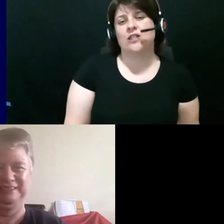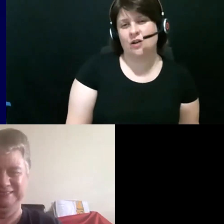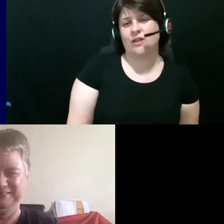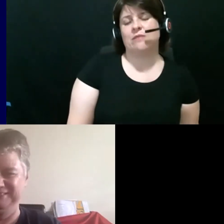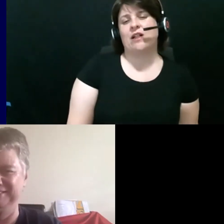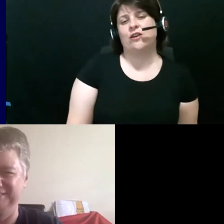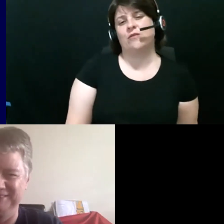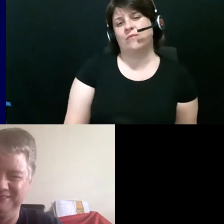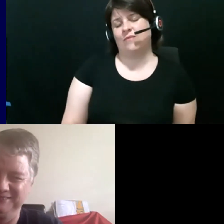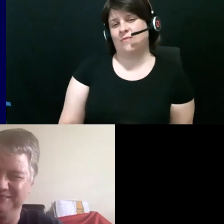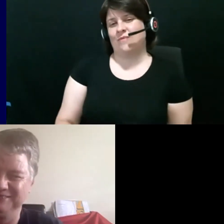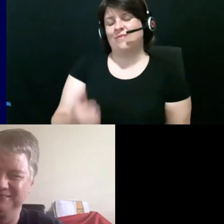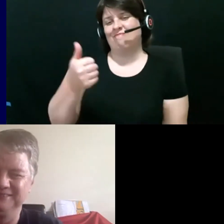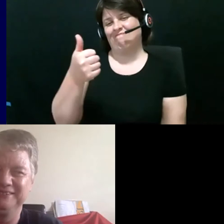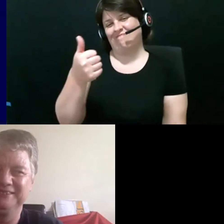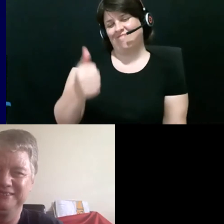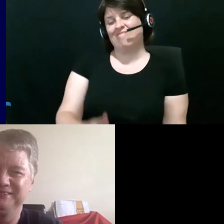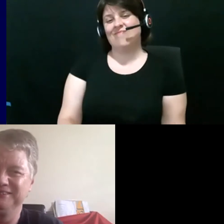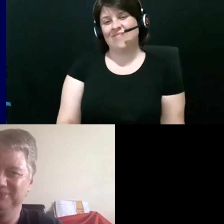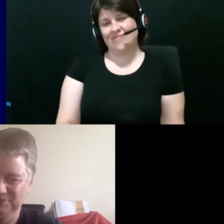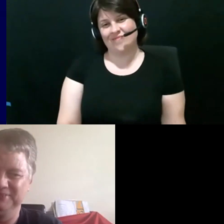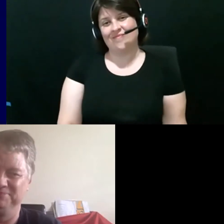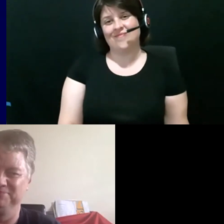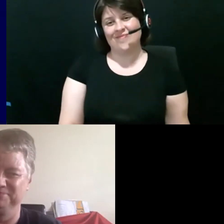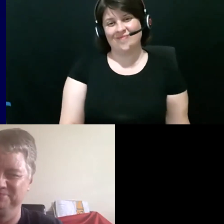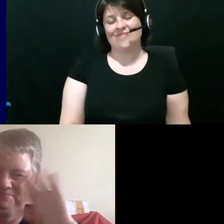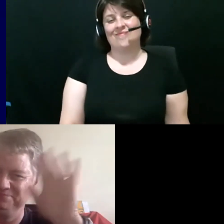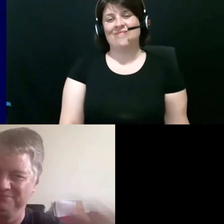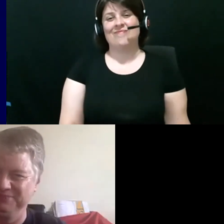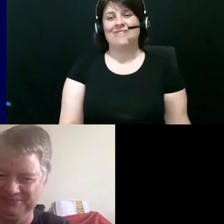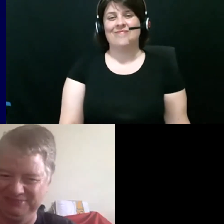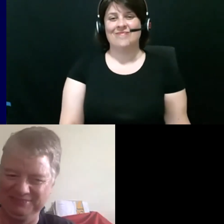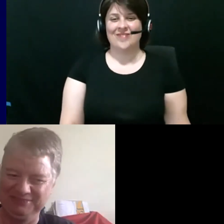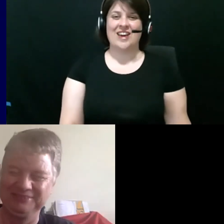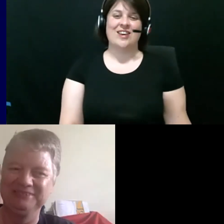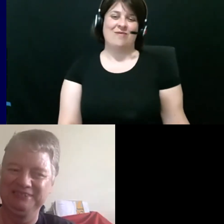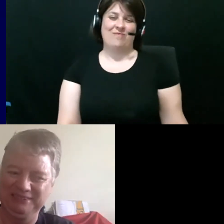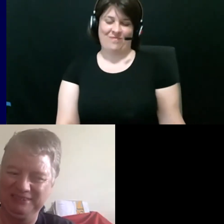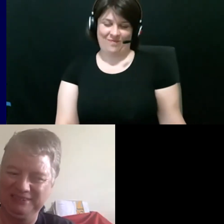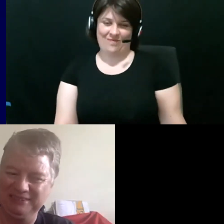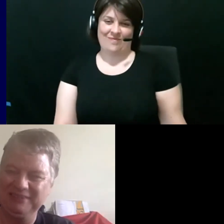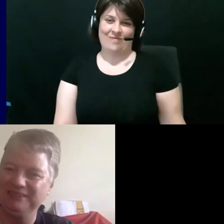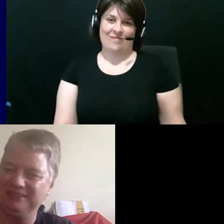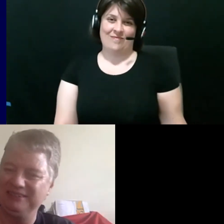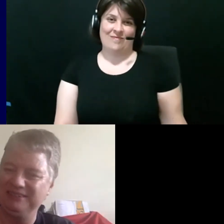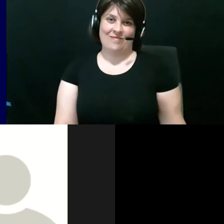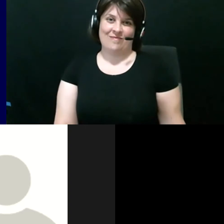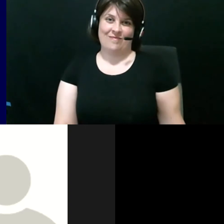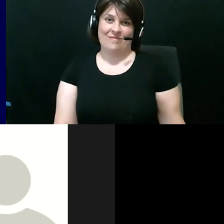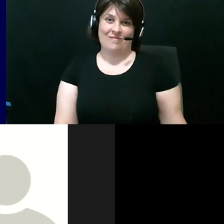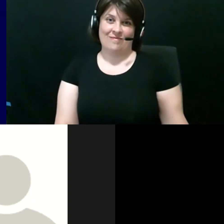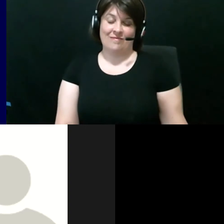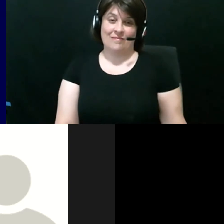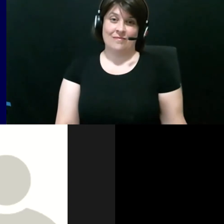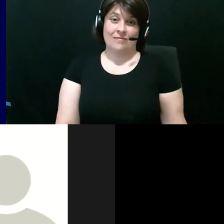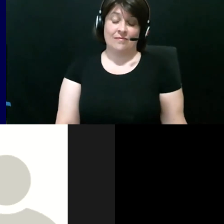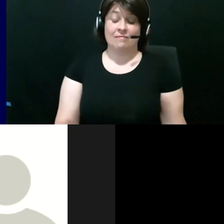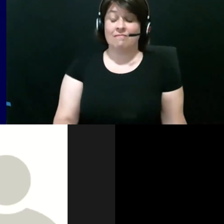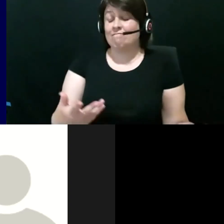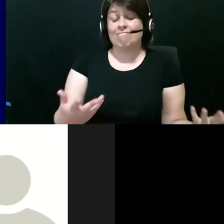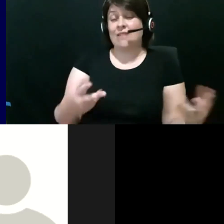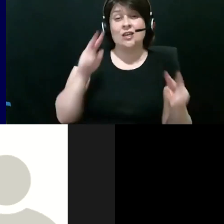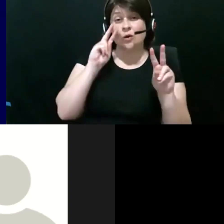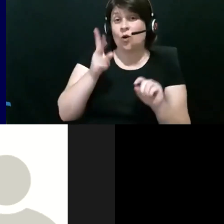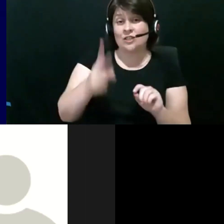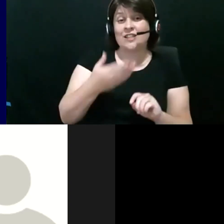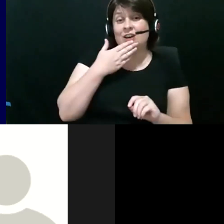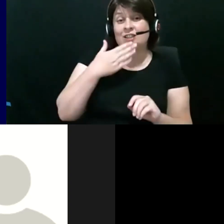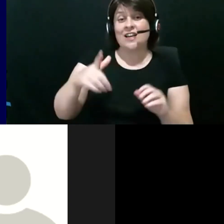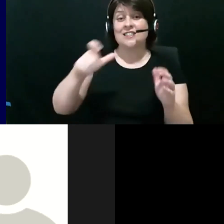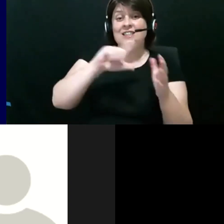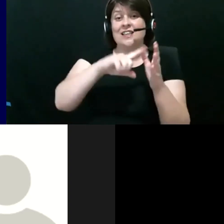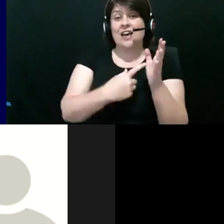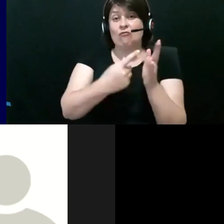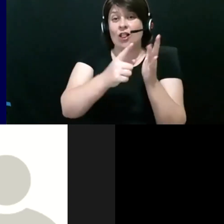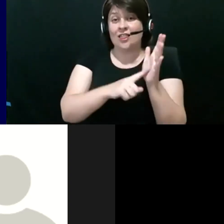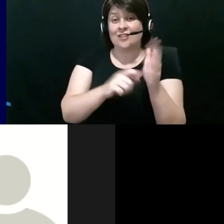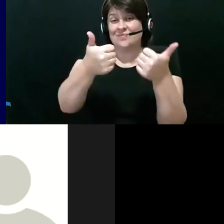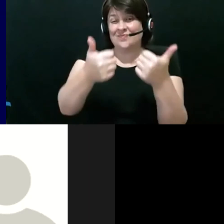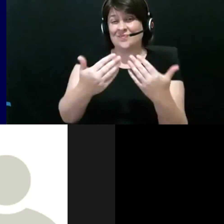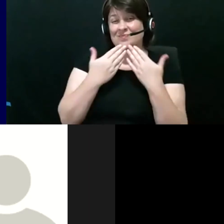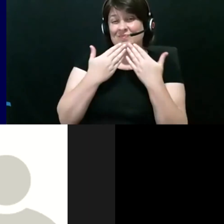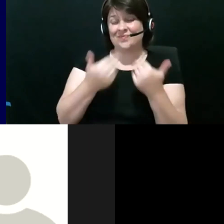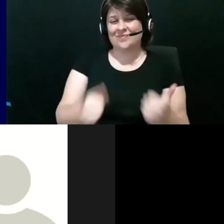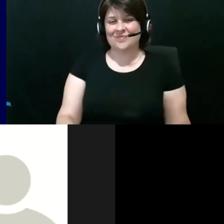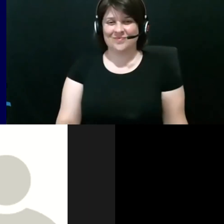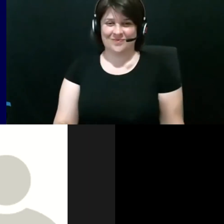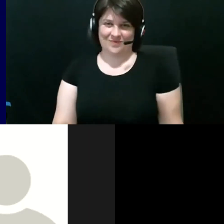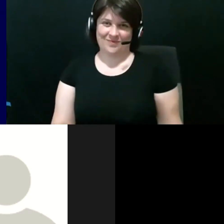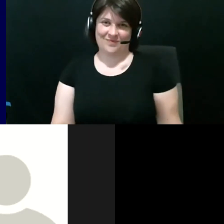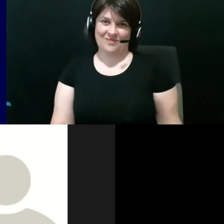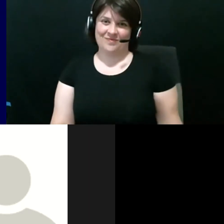very much. I will email you. Thanks, Carol.